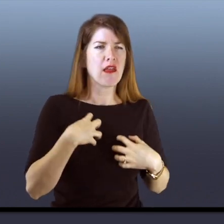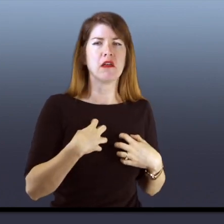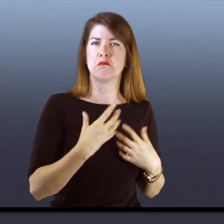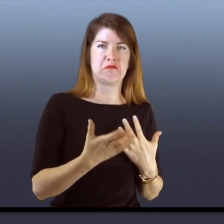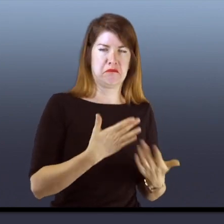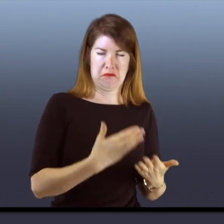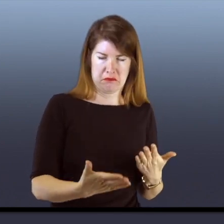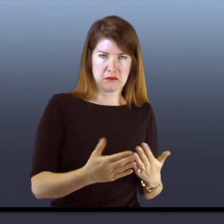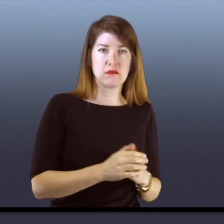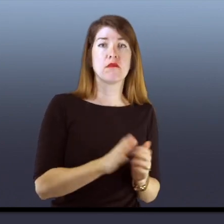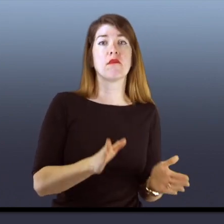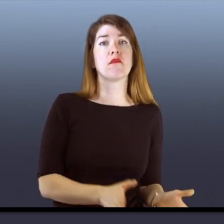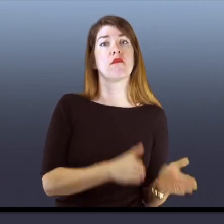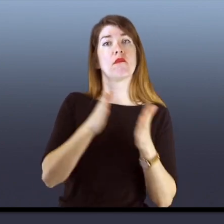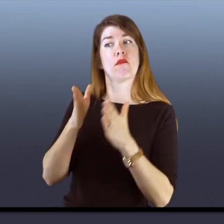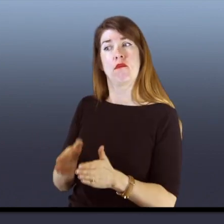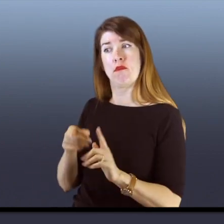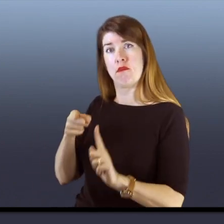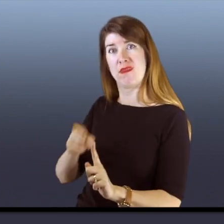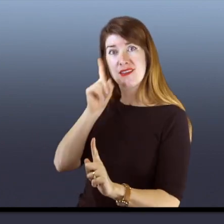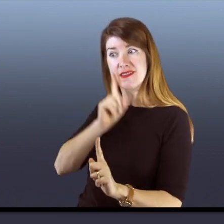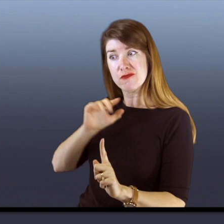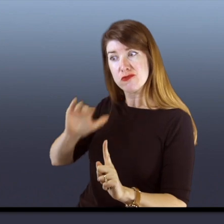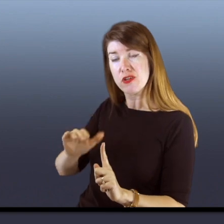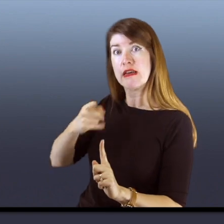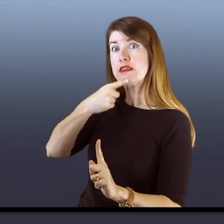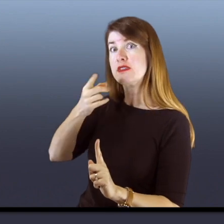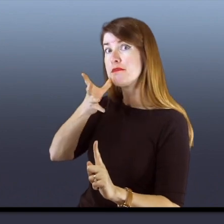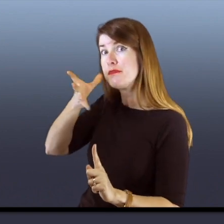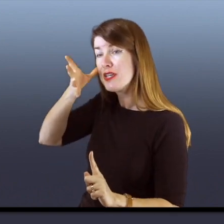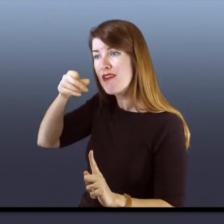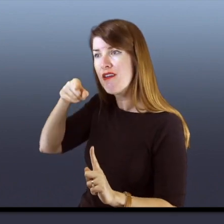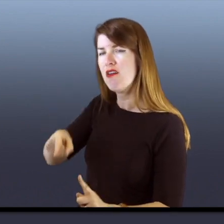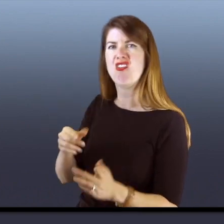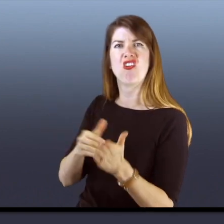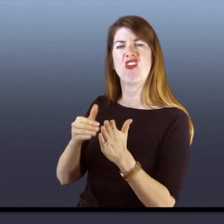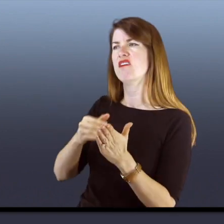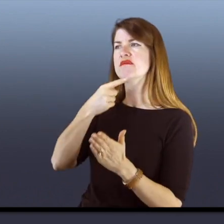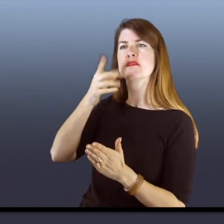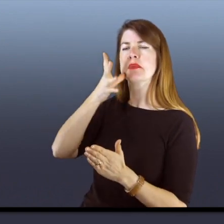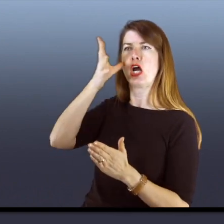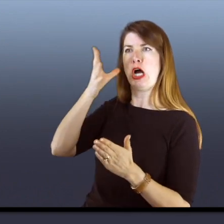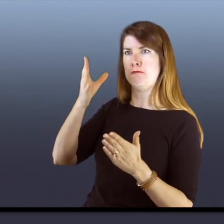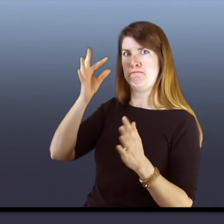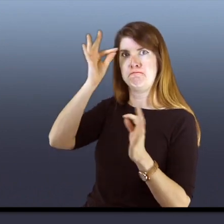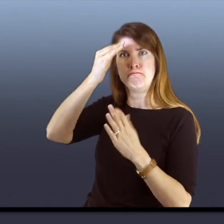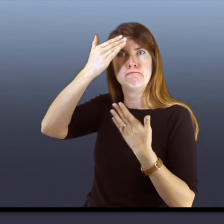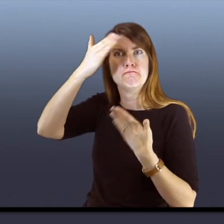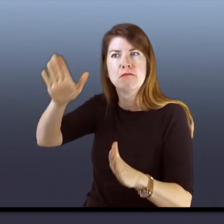With a hearing parent with a deaf child, a lot of times they don't know. And they will just tell you everything is fine.